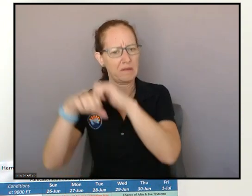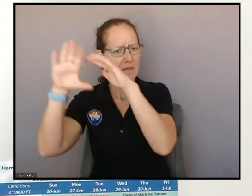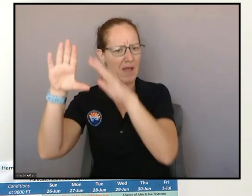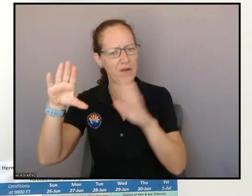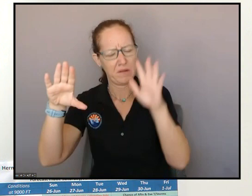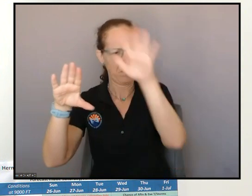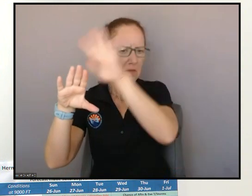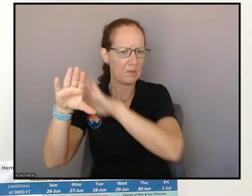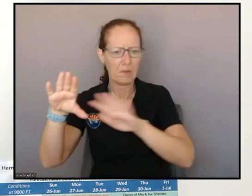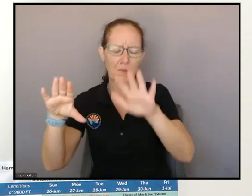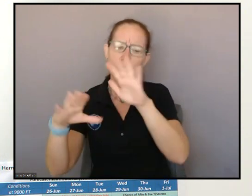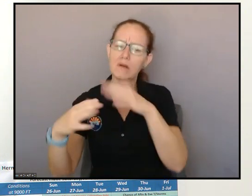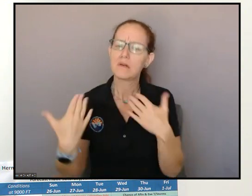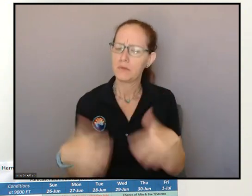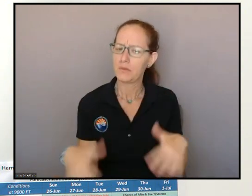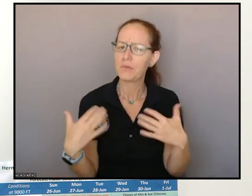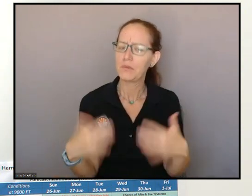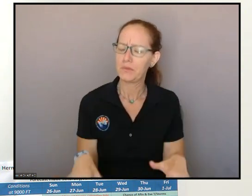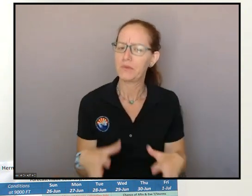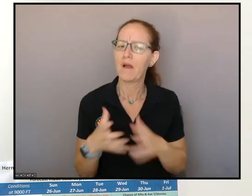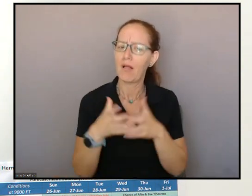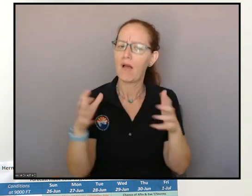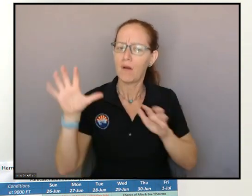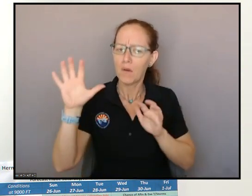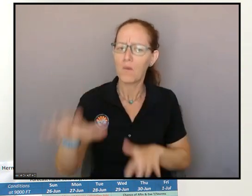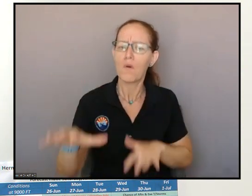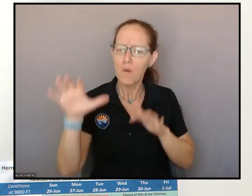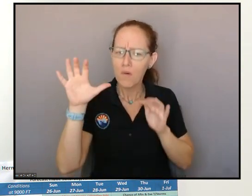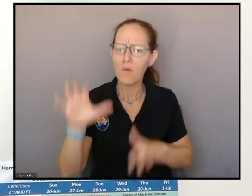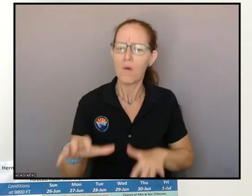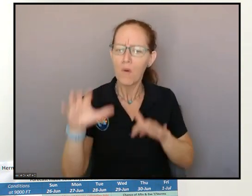seen a lot of rain over the past couple of days, the last 24